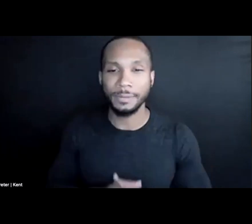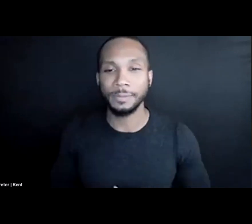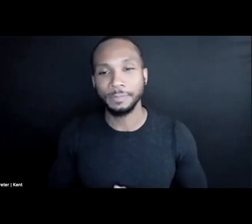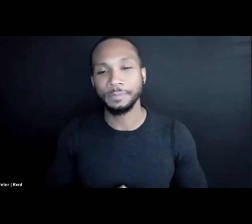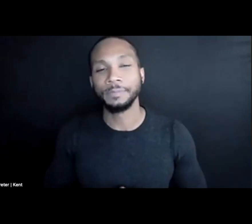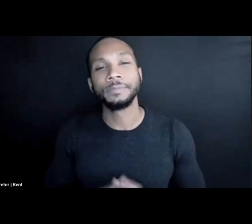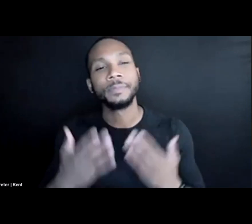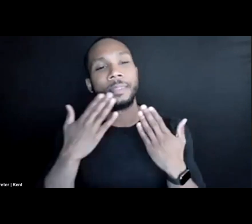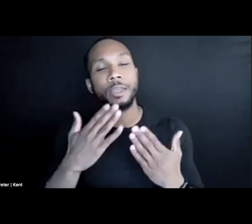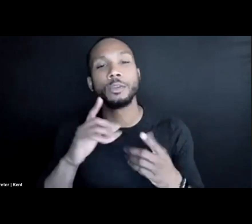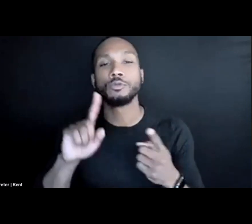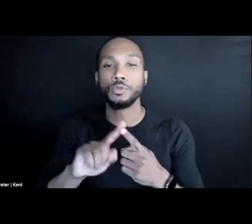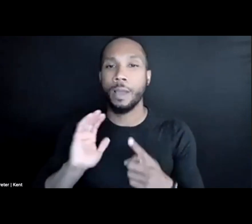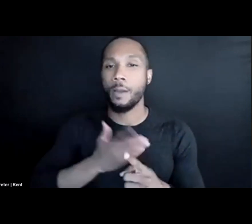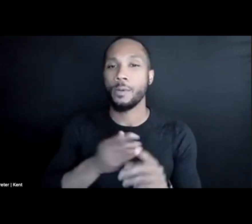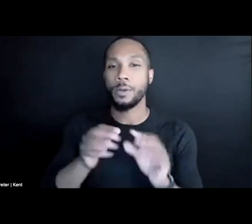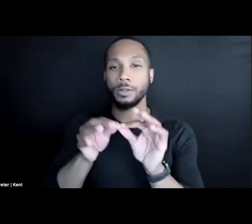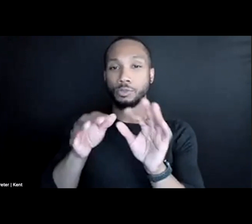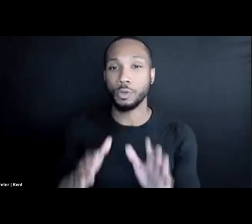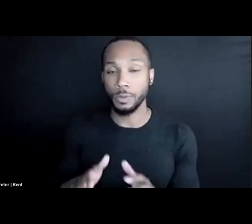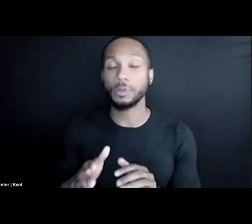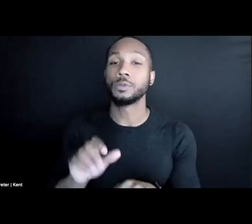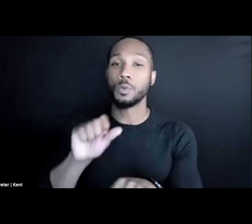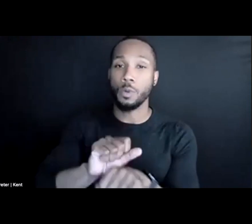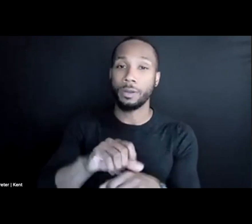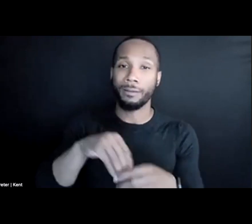Thank you to our interpreters, working in English and Spanish tonight.